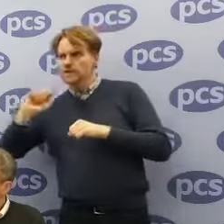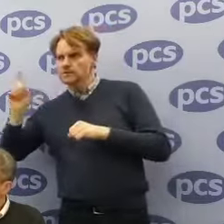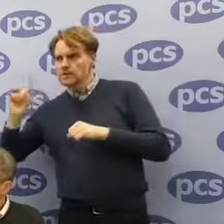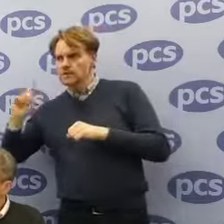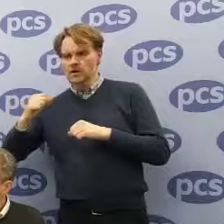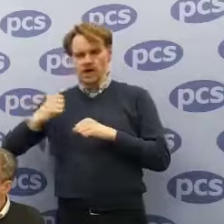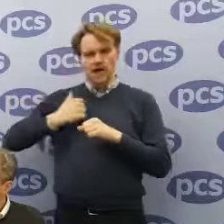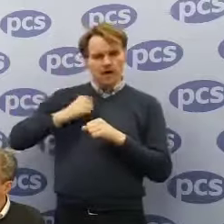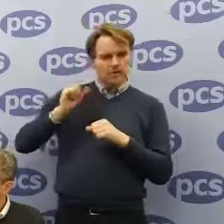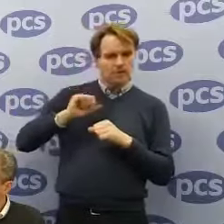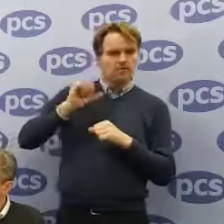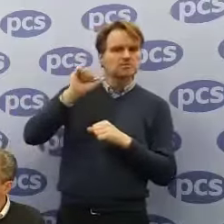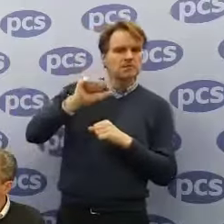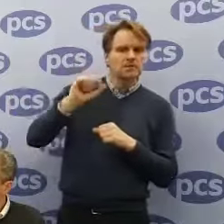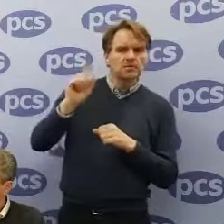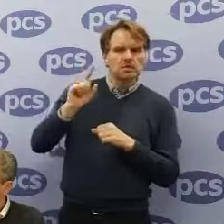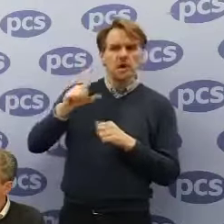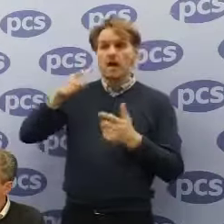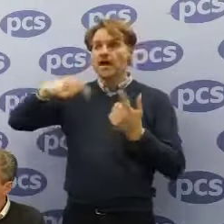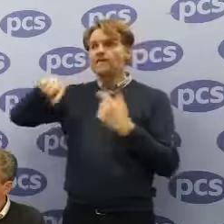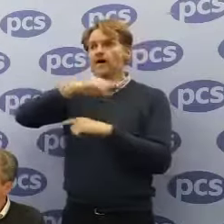other unions to come on board that's got to strengthen our